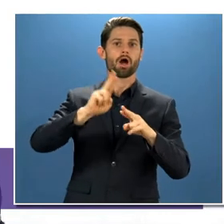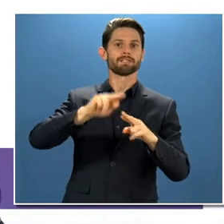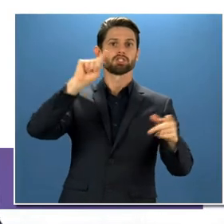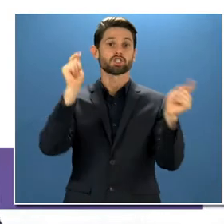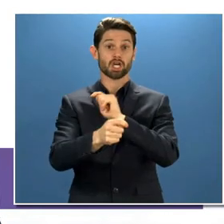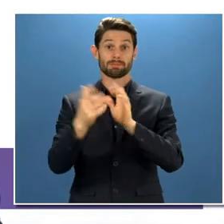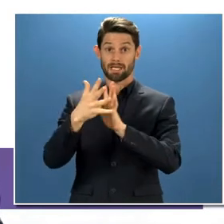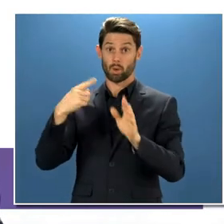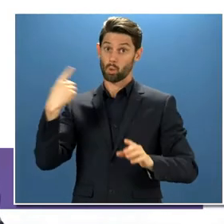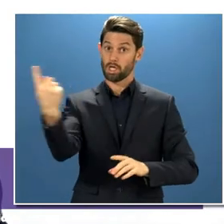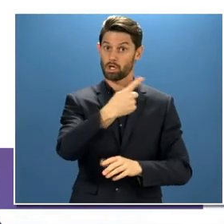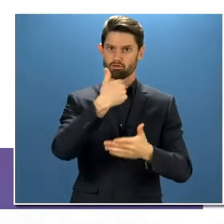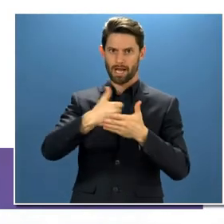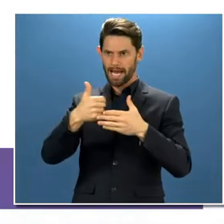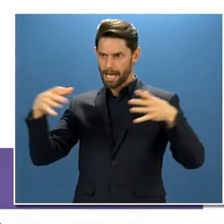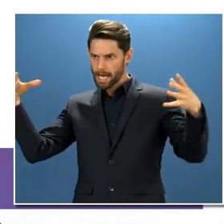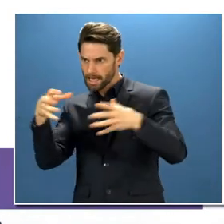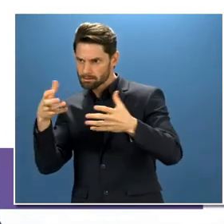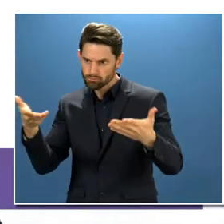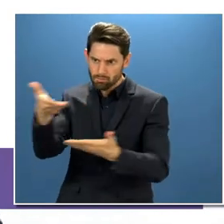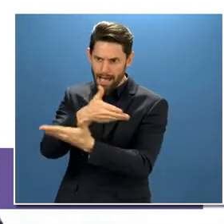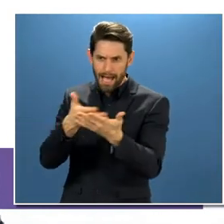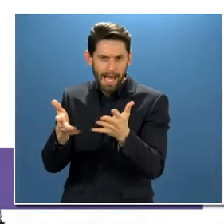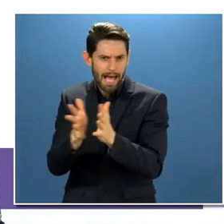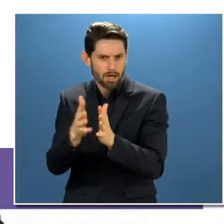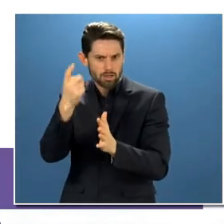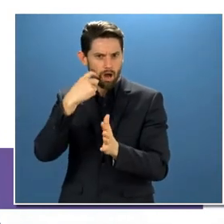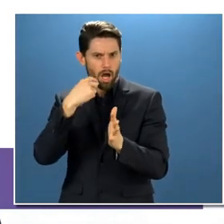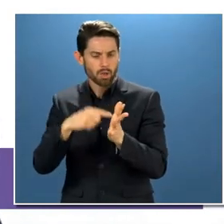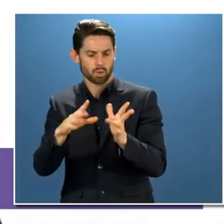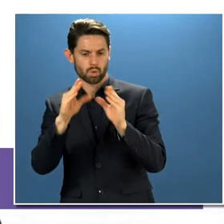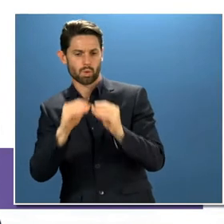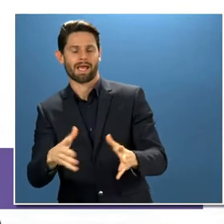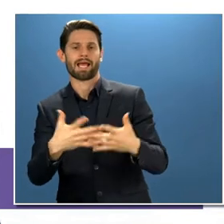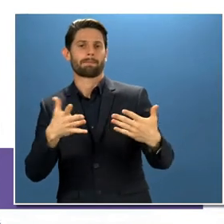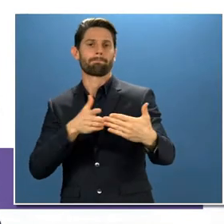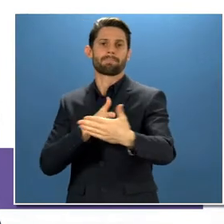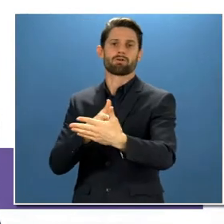disability employment in an open and transparent manner, but also, along with